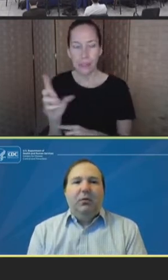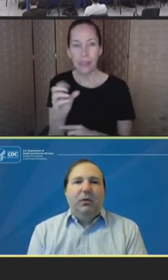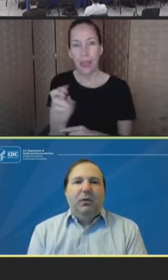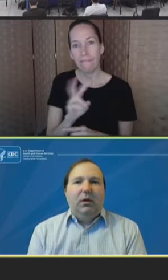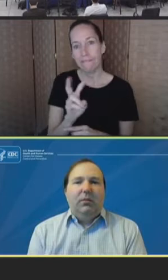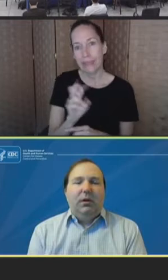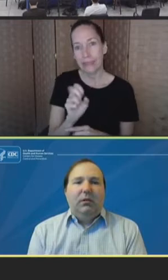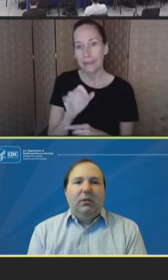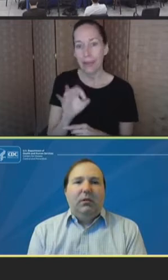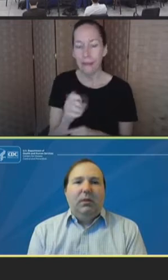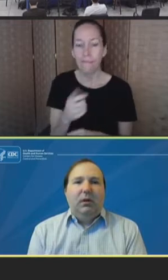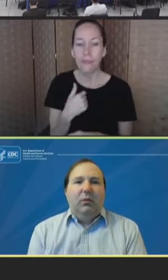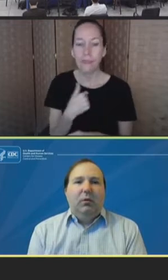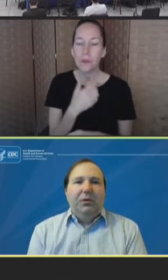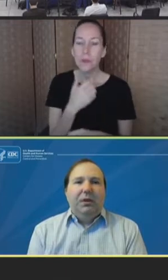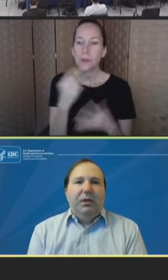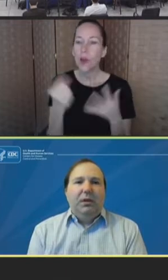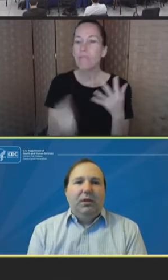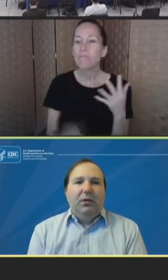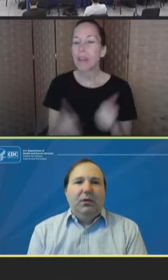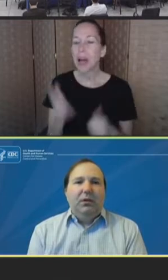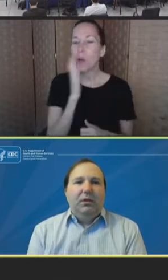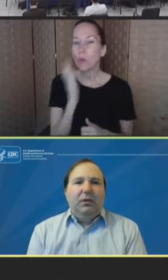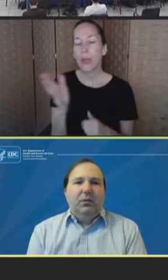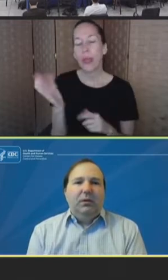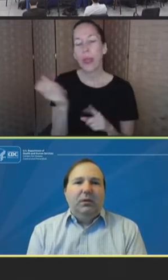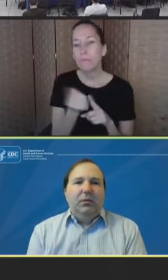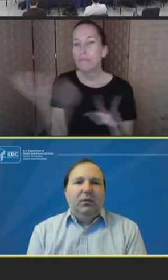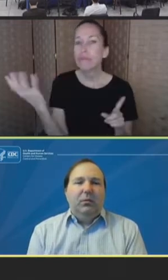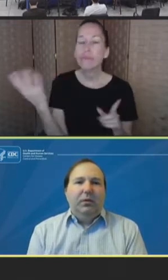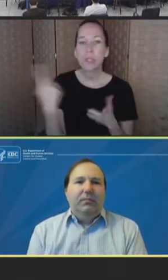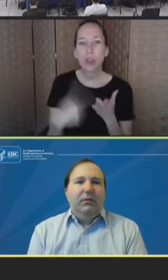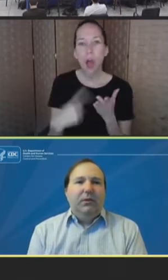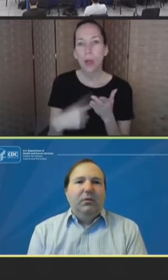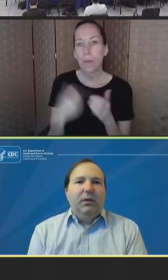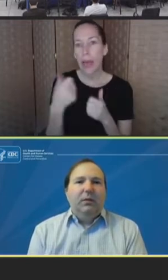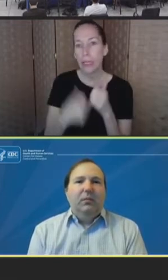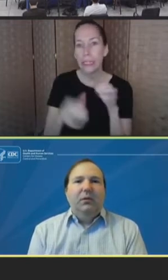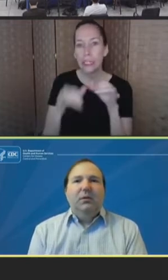and talk about what we're seeing in each of the systems a little bit. So next slide, please.